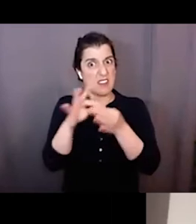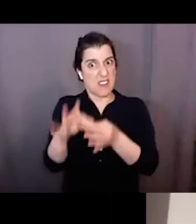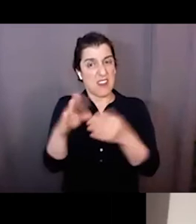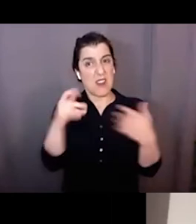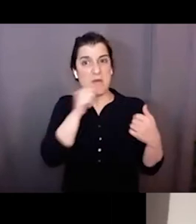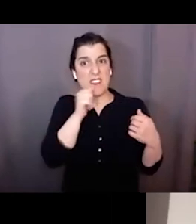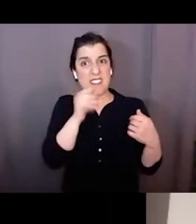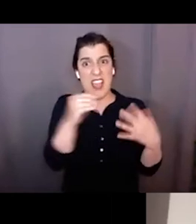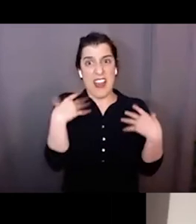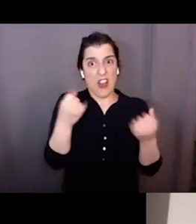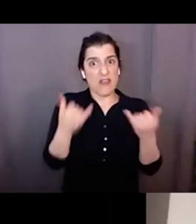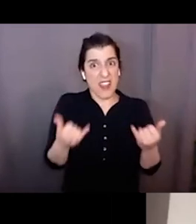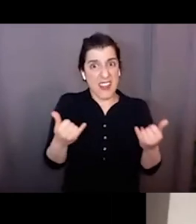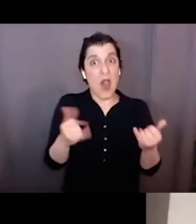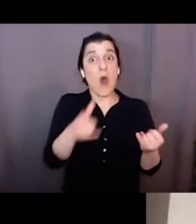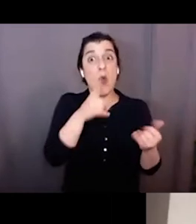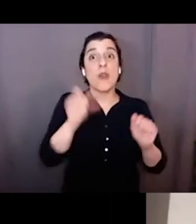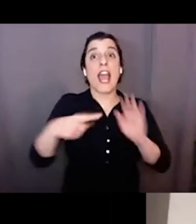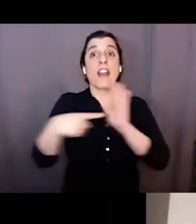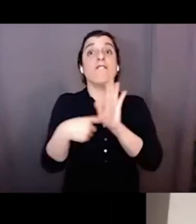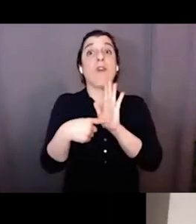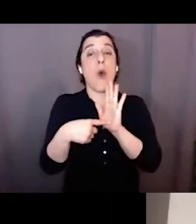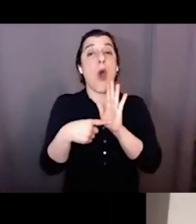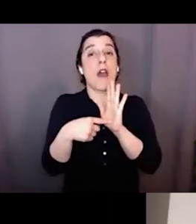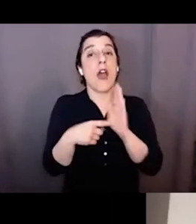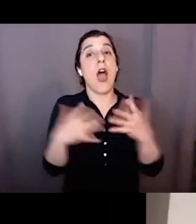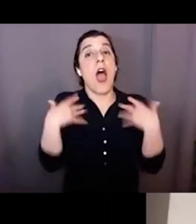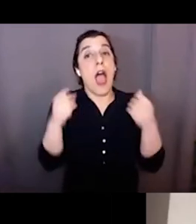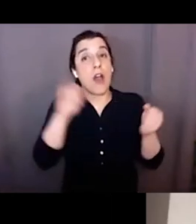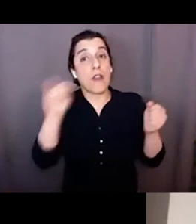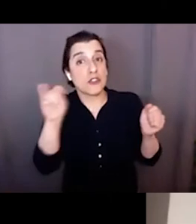insurances and different kinds of support network and those who rely on, um, you know,